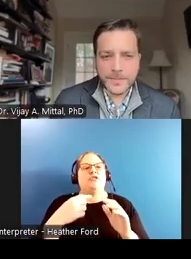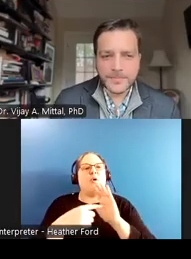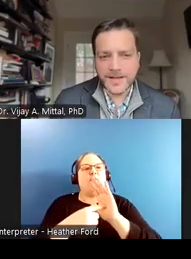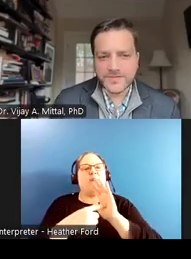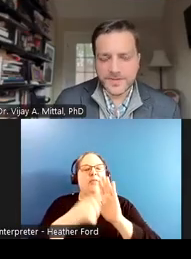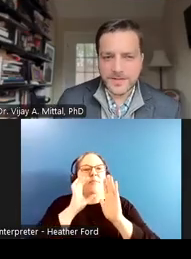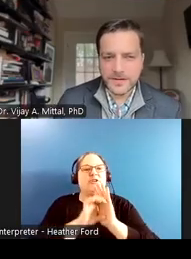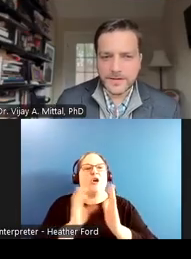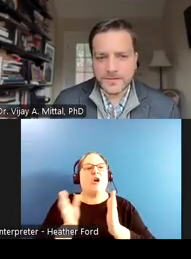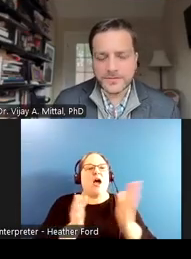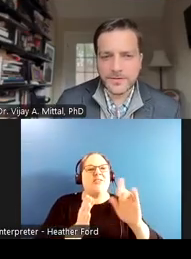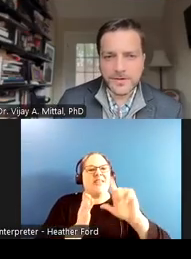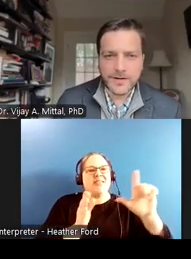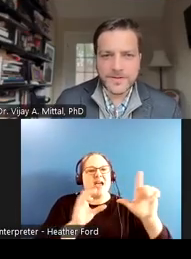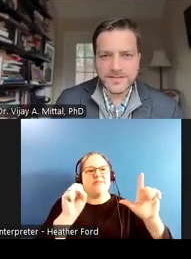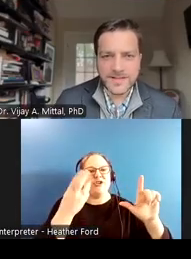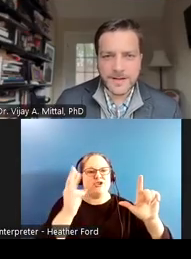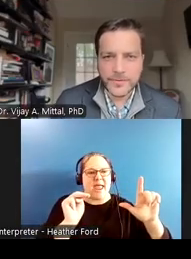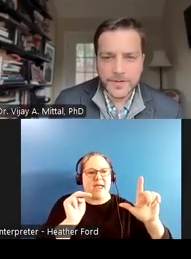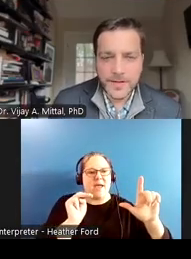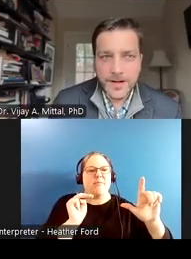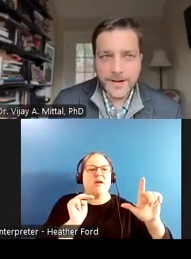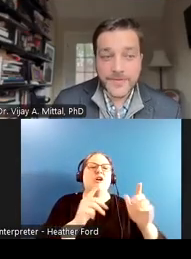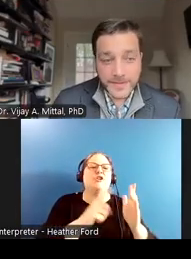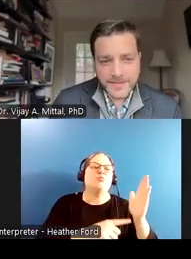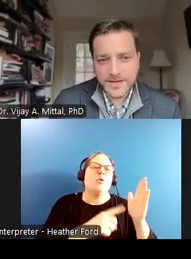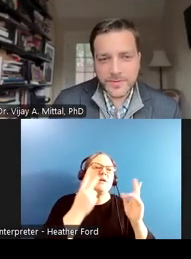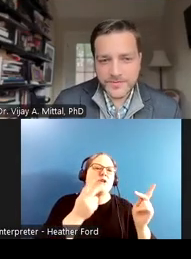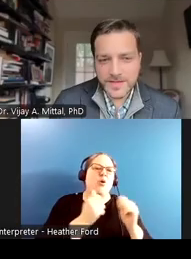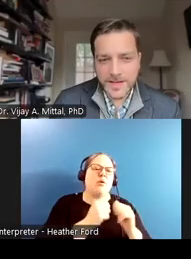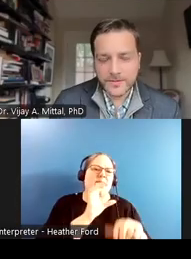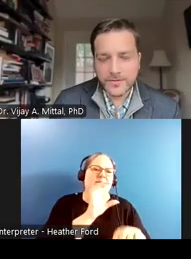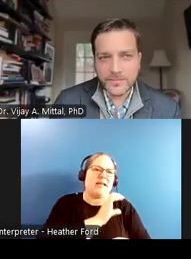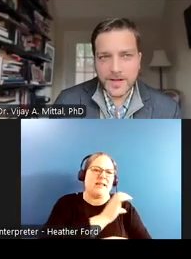replicates what we saw in the clinical high-risisk sample. Um in this study, we used an analog